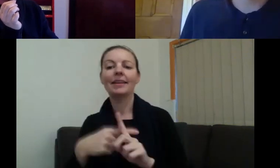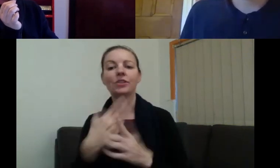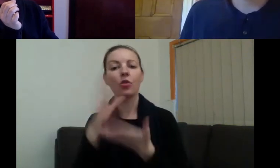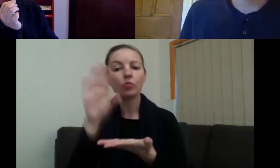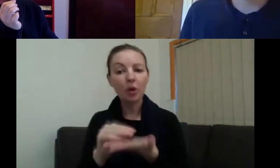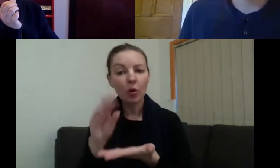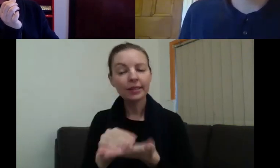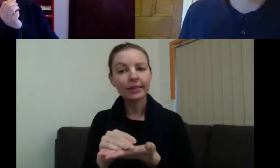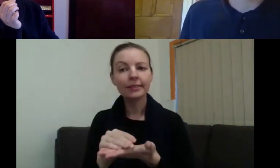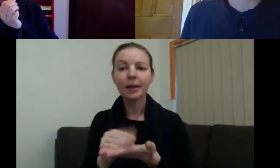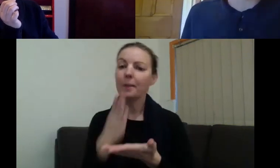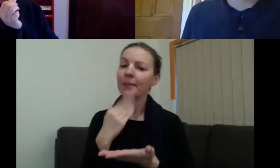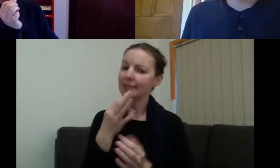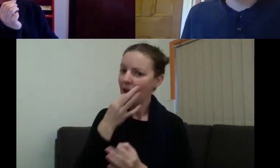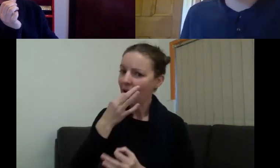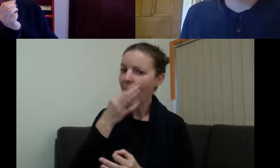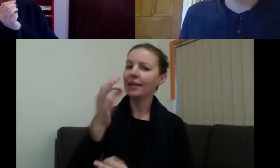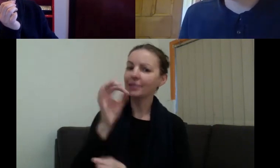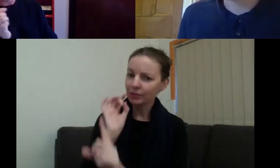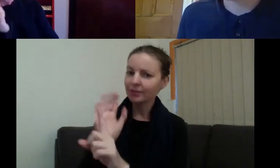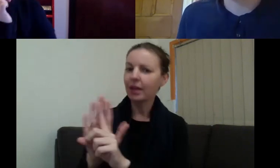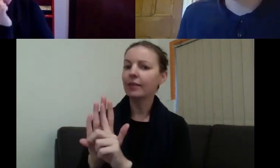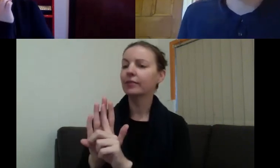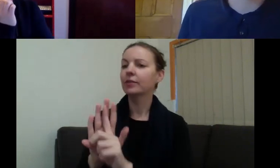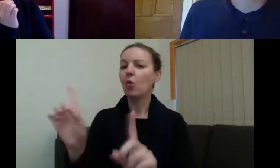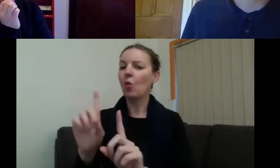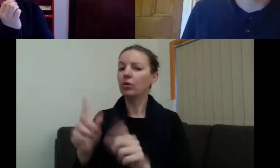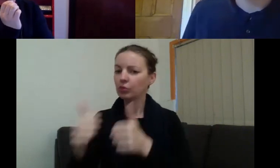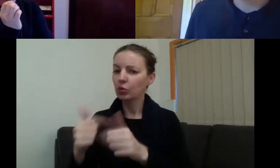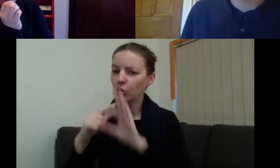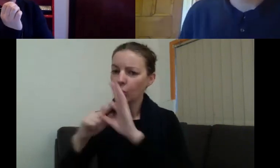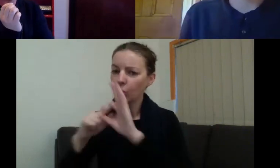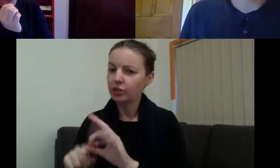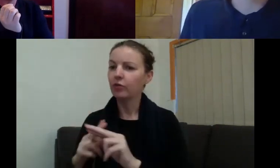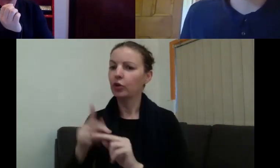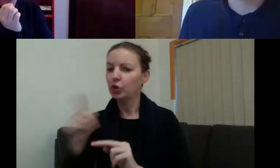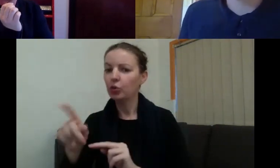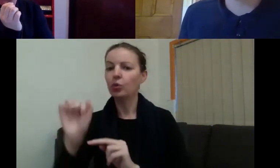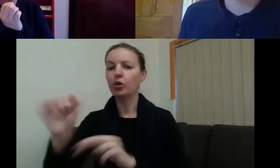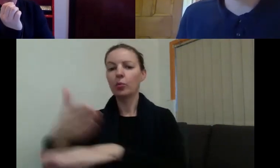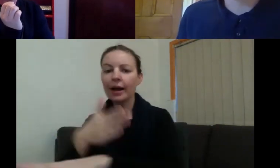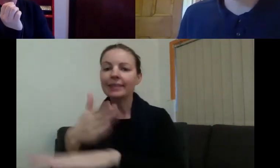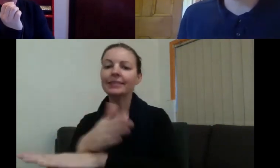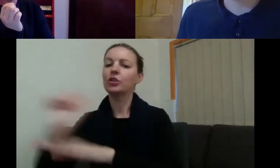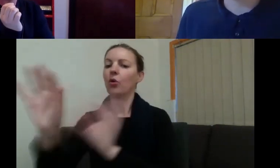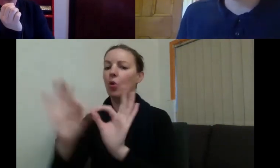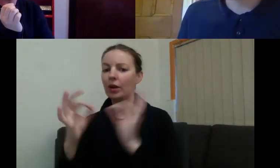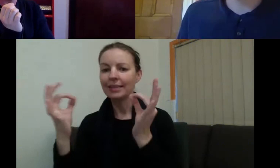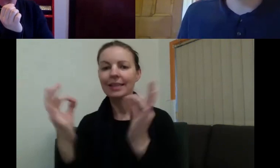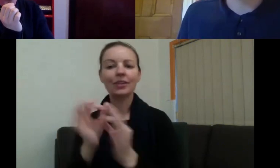are relevant to them and to their practice and their organisations in whatever situation they may find themselves in. so thank you